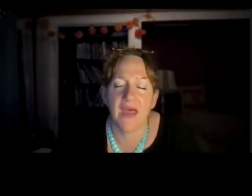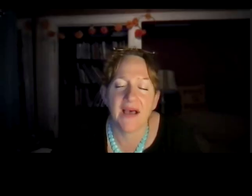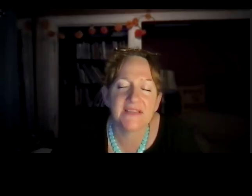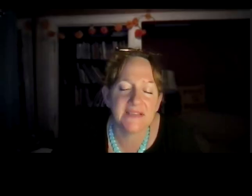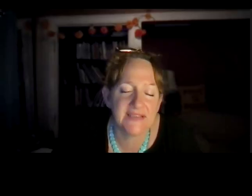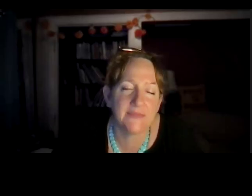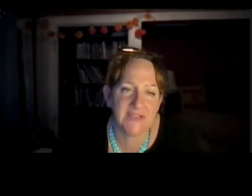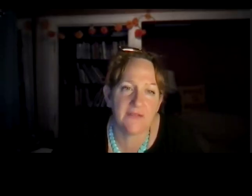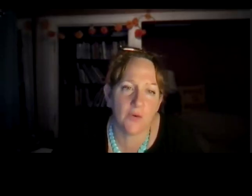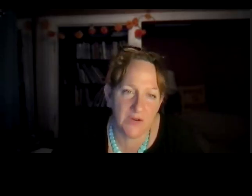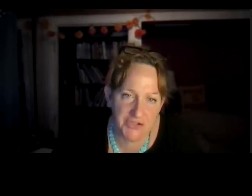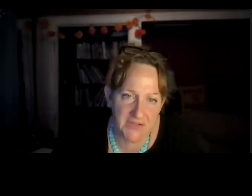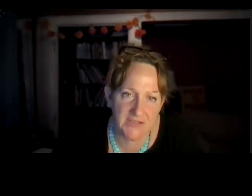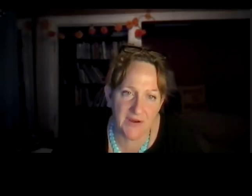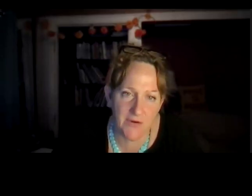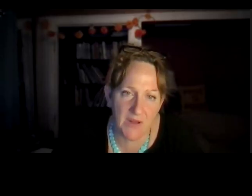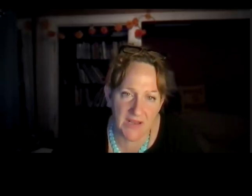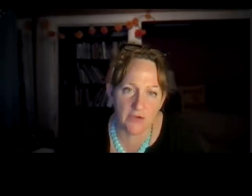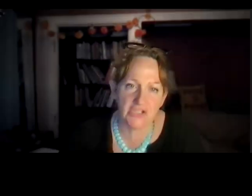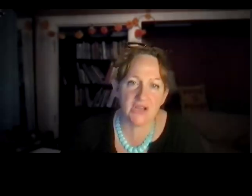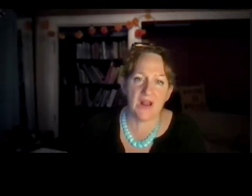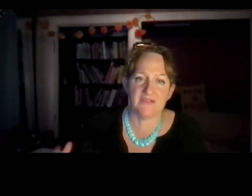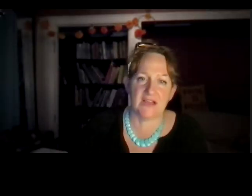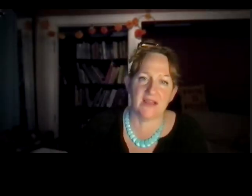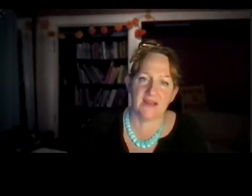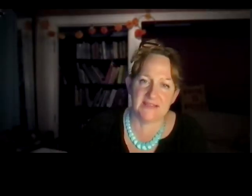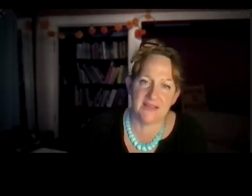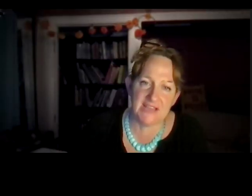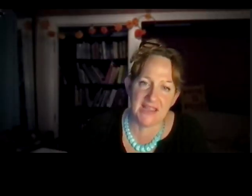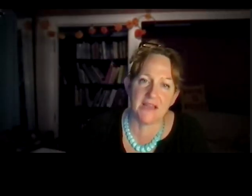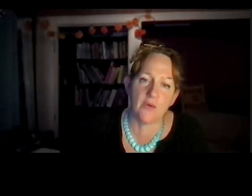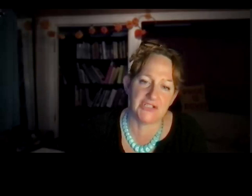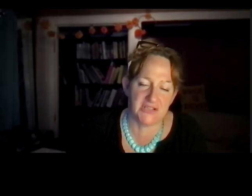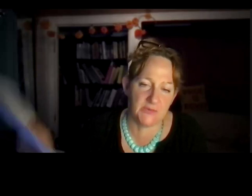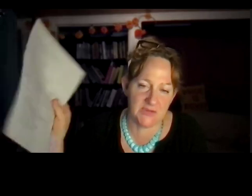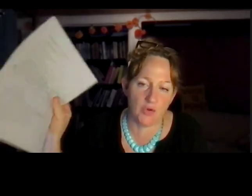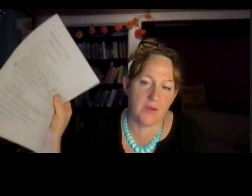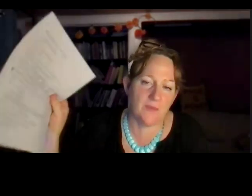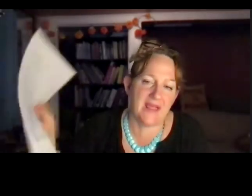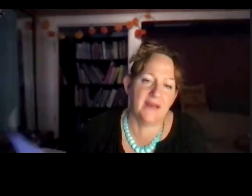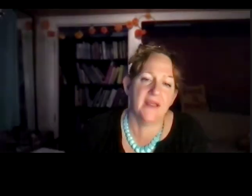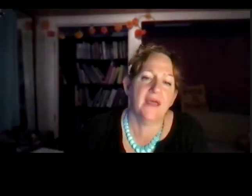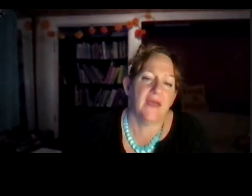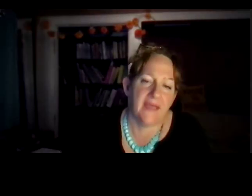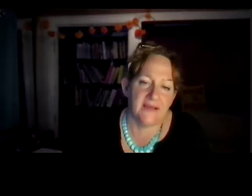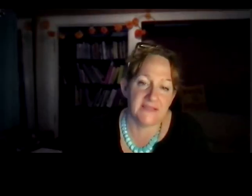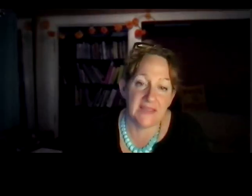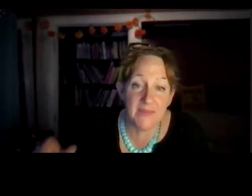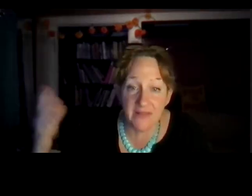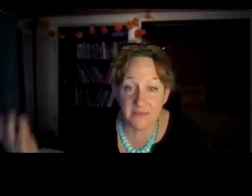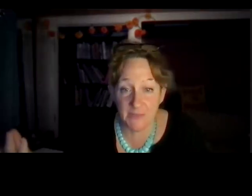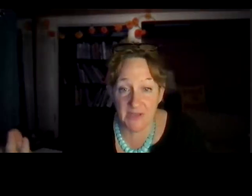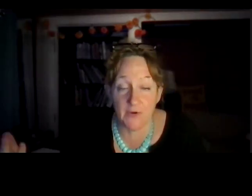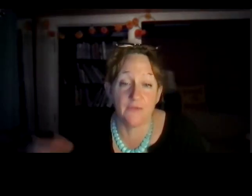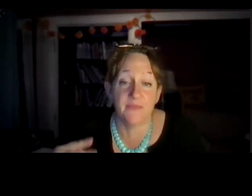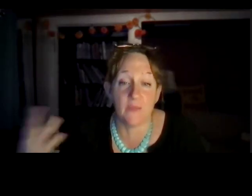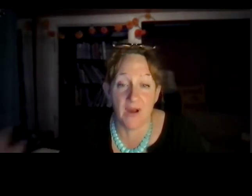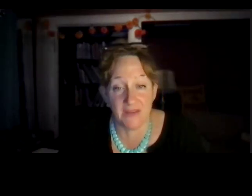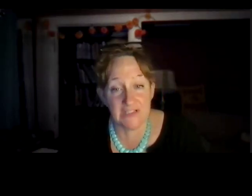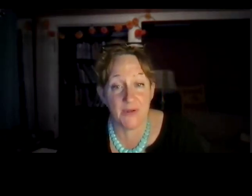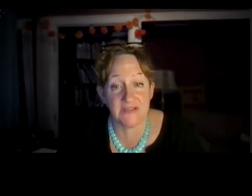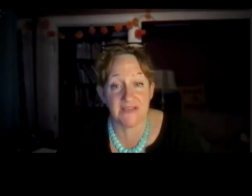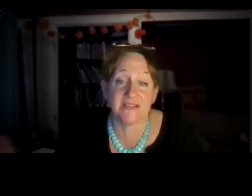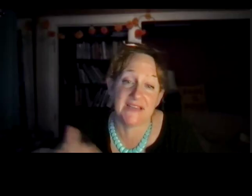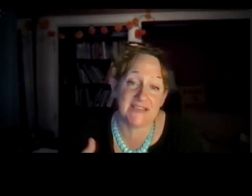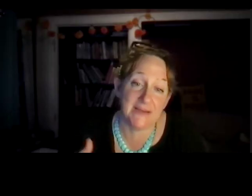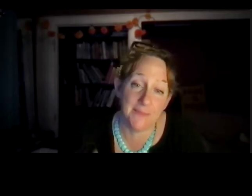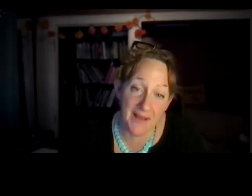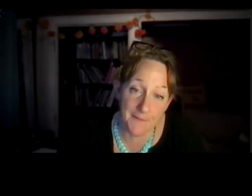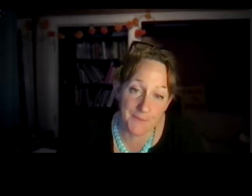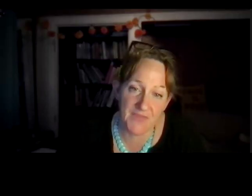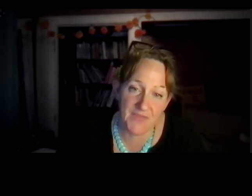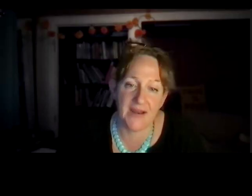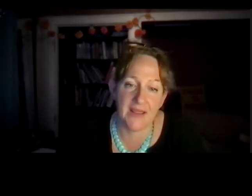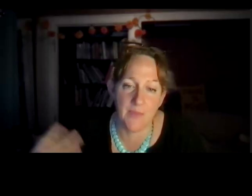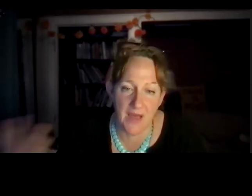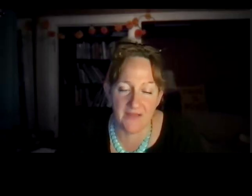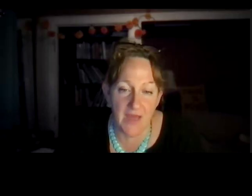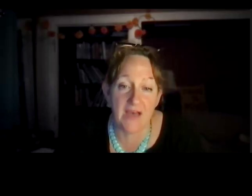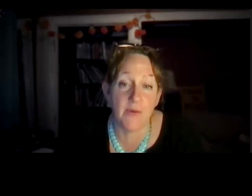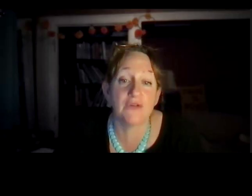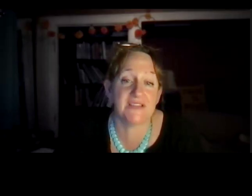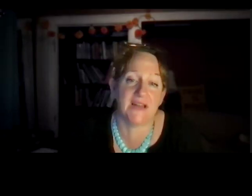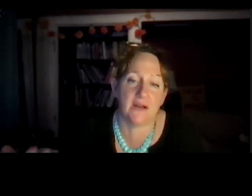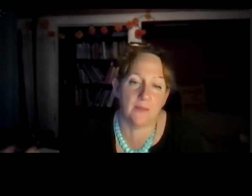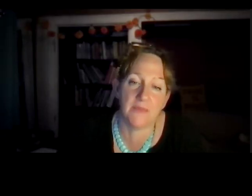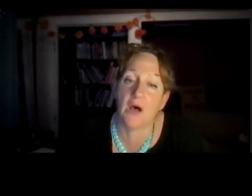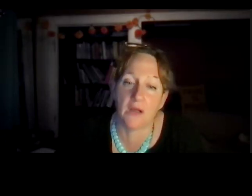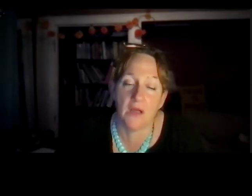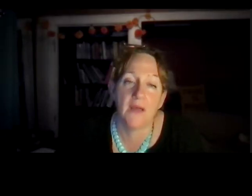Meriah: ask the same set of questions of everybody. Usually. What I've done is I've taken the questions which I'm holding in my hand. And I email them to people. They write their responses and they send it back. And then I I have posted it on my blog.